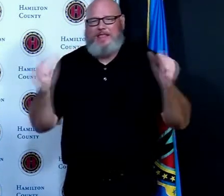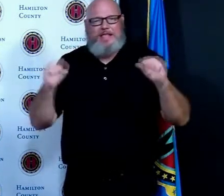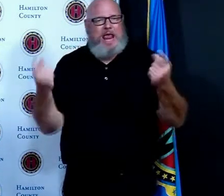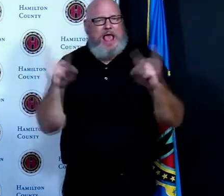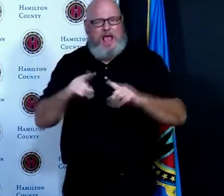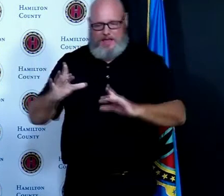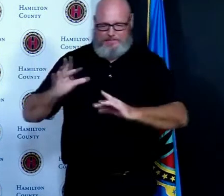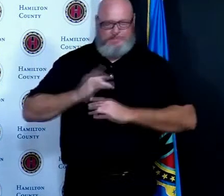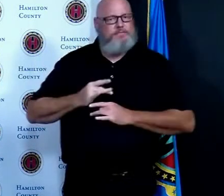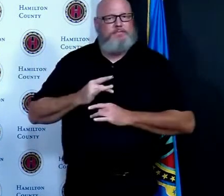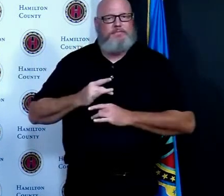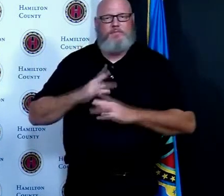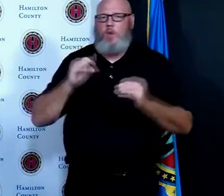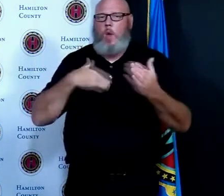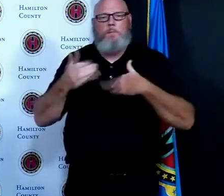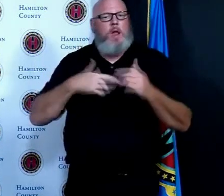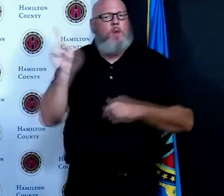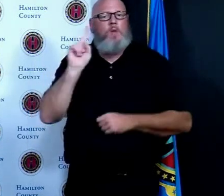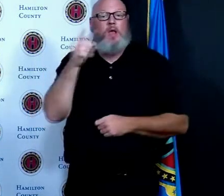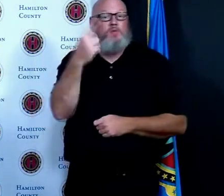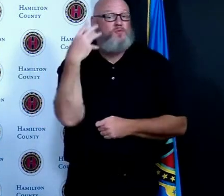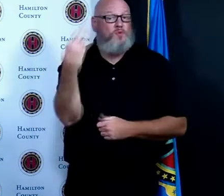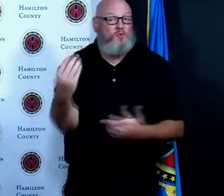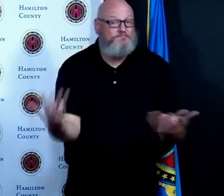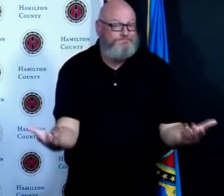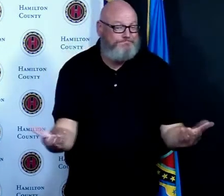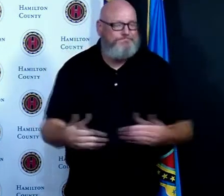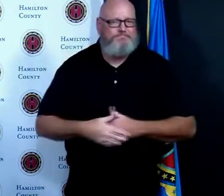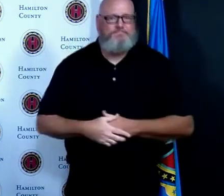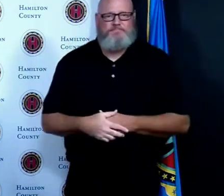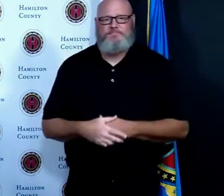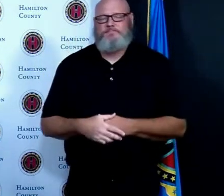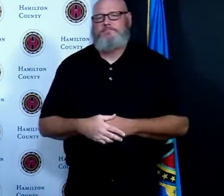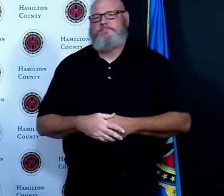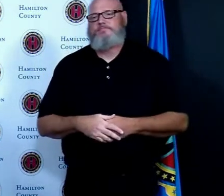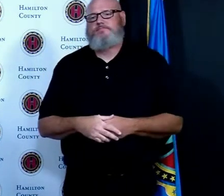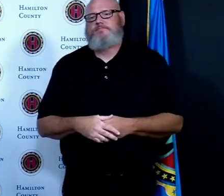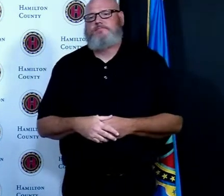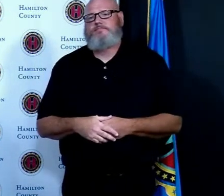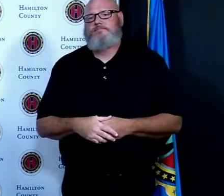and invite normalcy back into our lives we have opened up for opportunities to spread Covid-19.